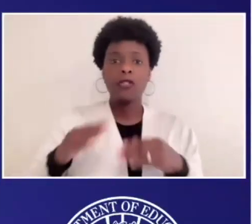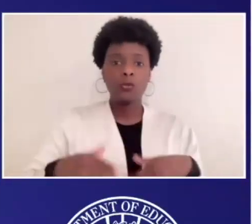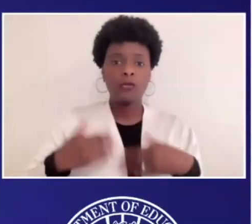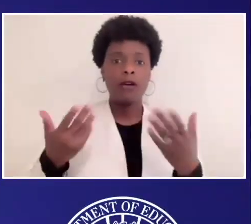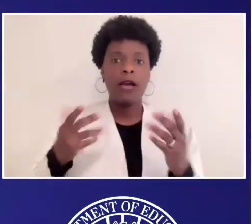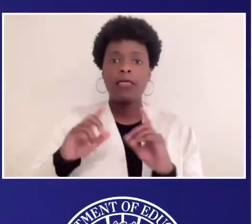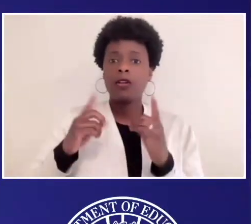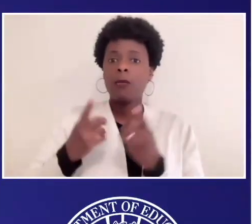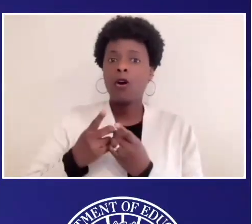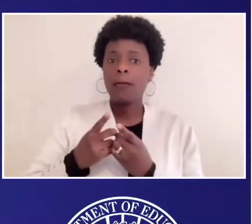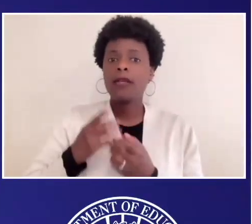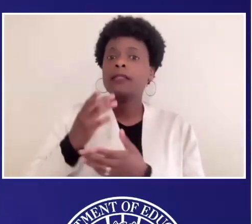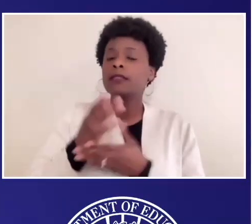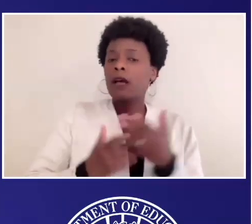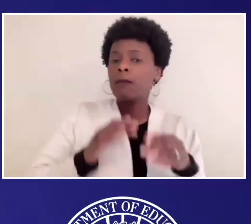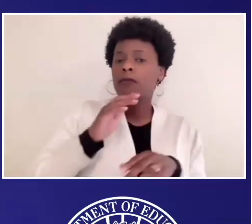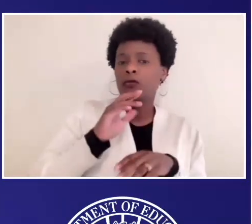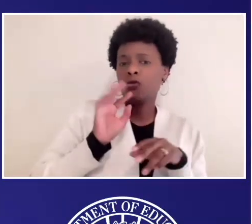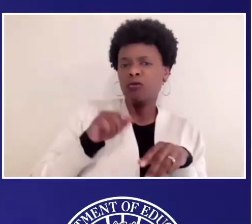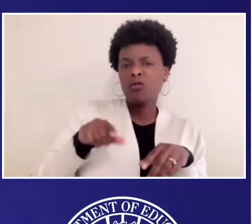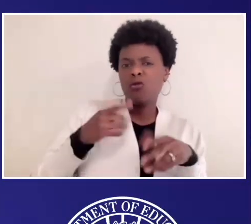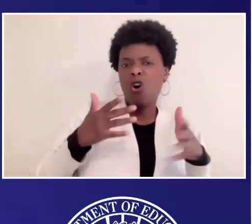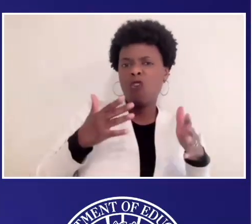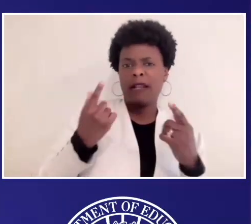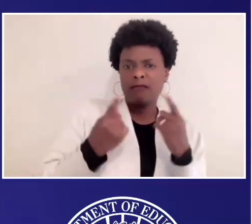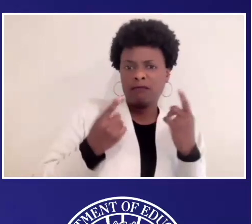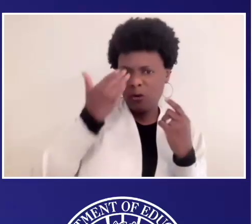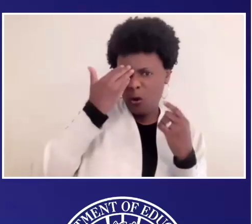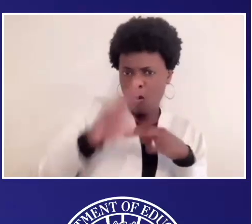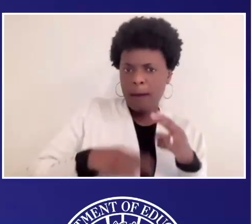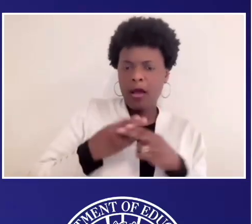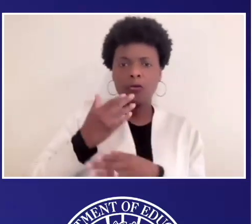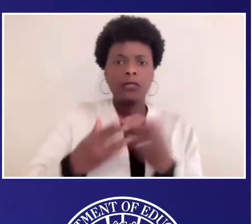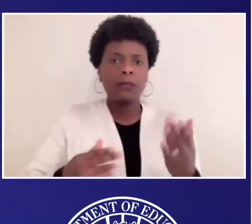Some of it, I think, is on your radar. Some of it may not be. If now -- is now the time? Okay,